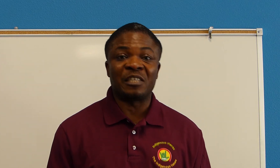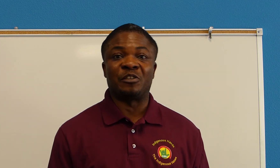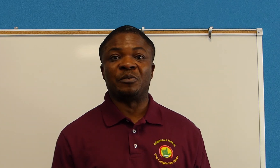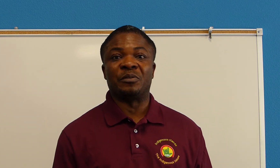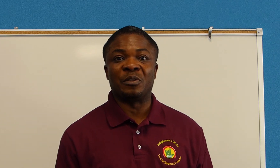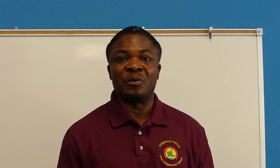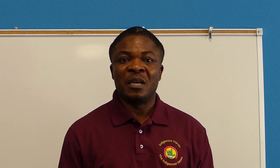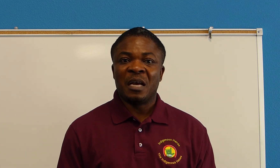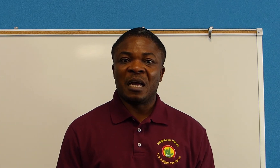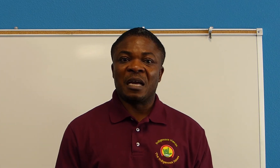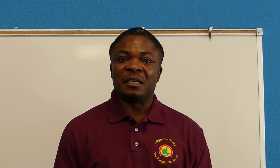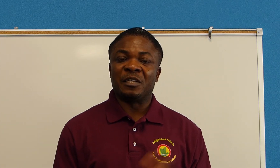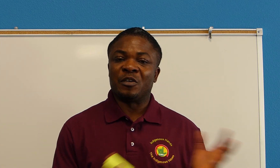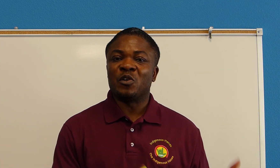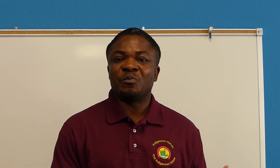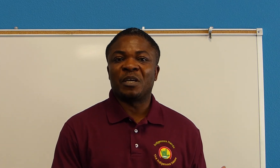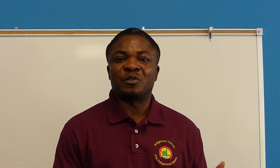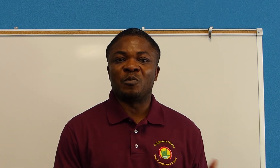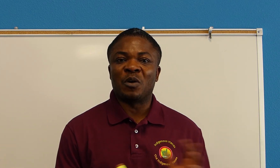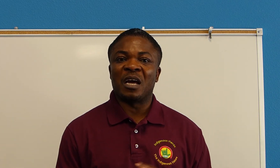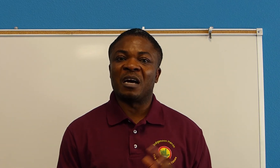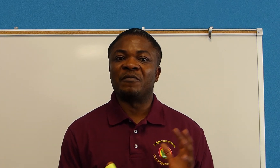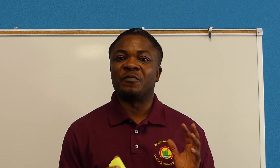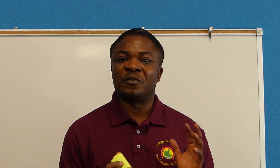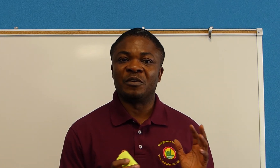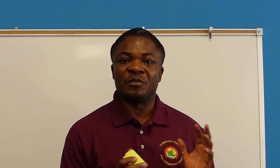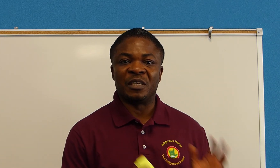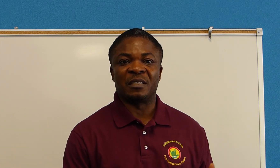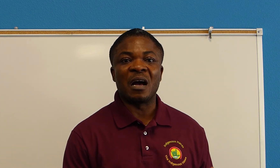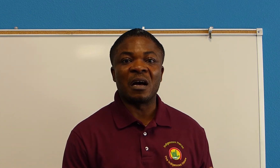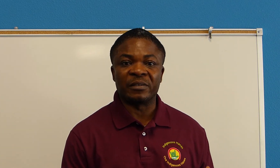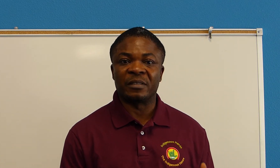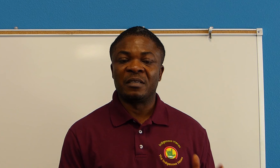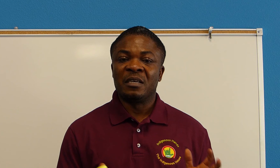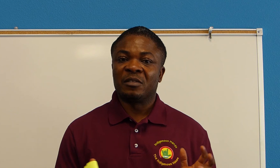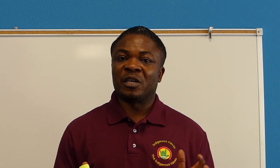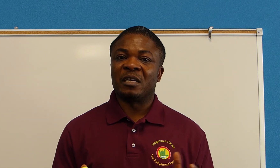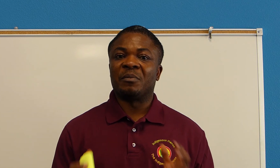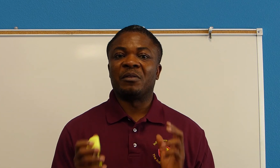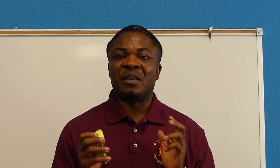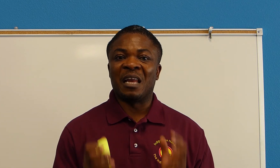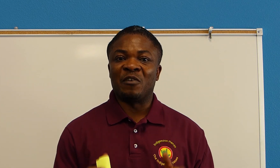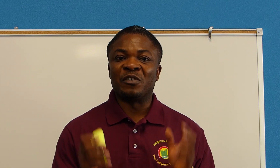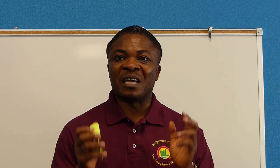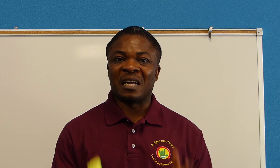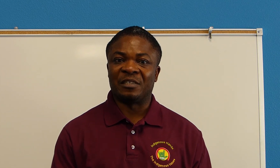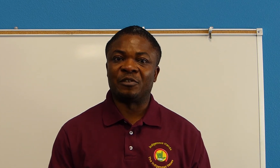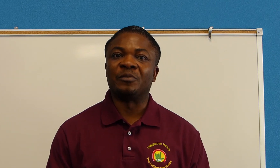attitude. So it goes back to what I have, you know discussed, talking about the language attitude.